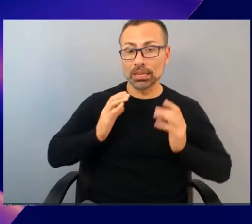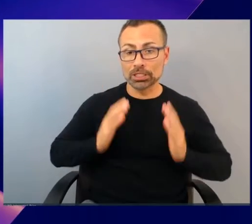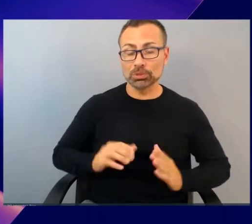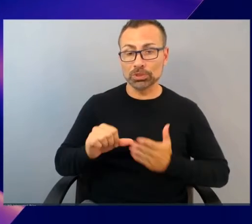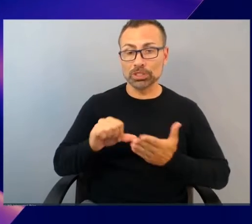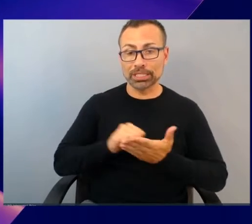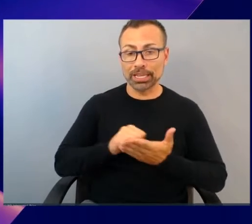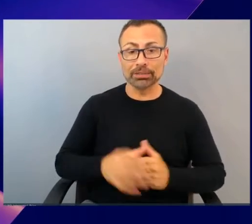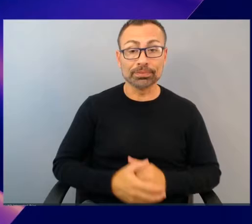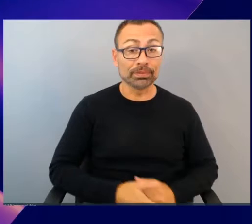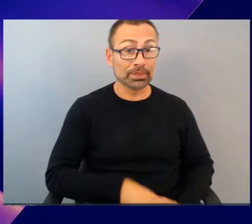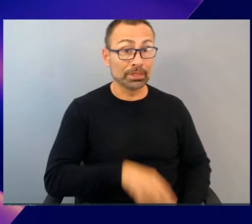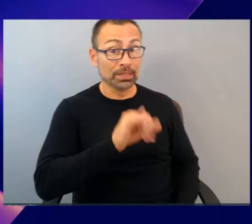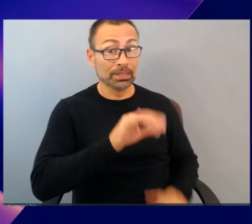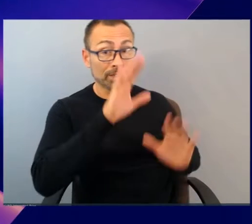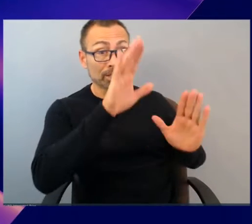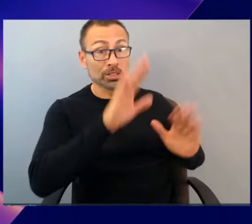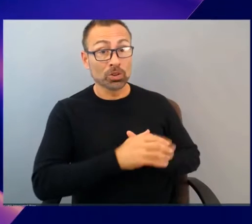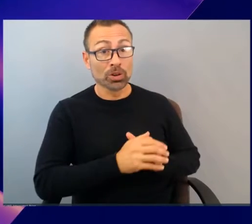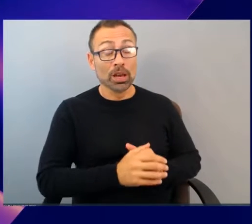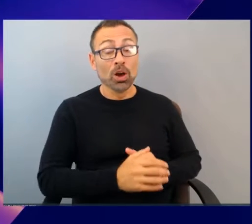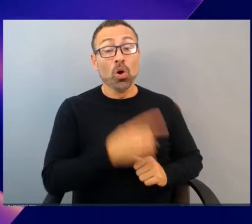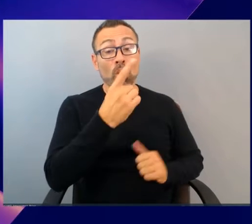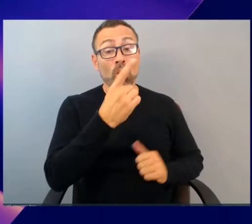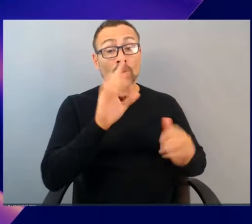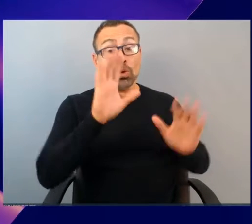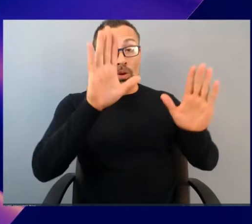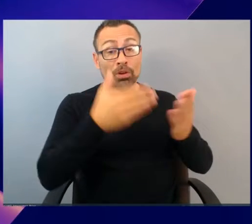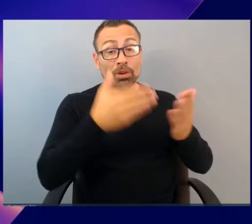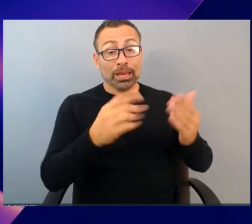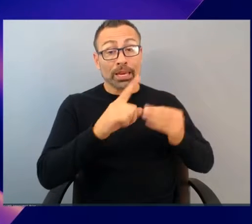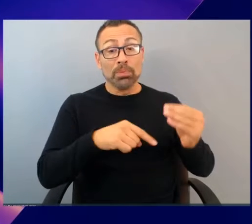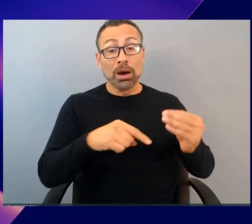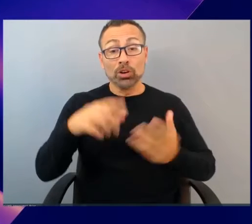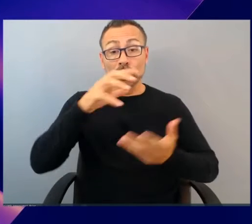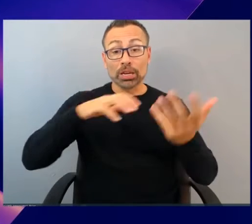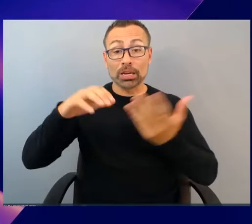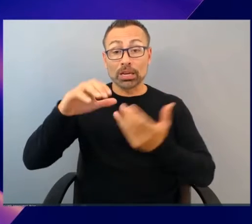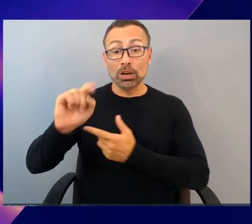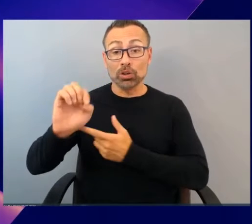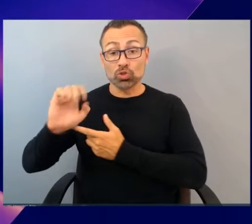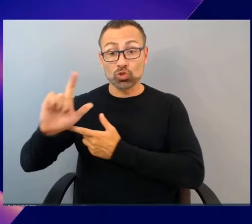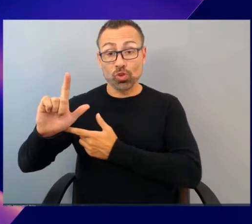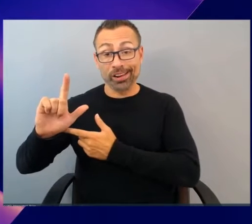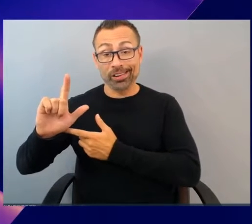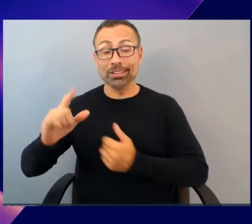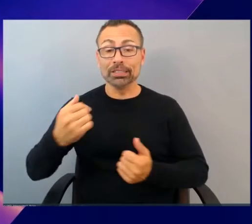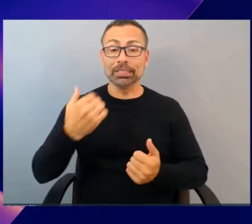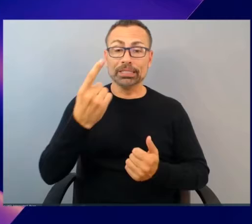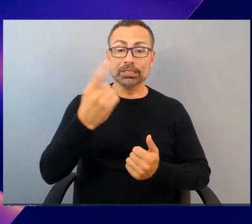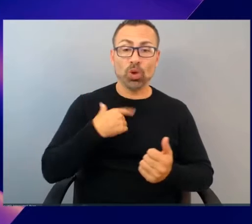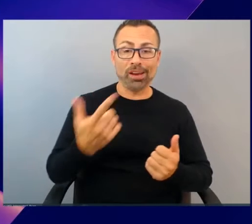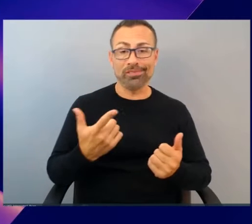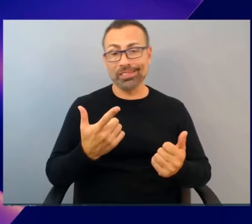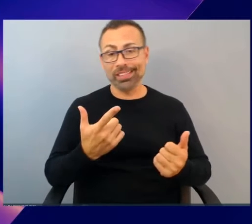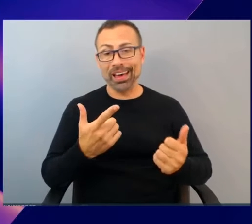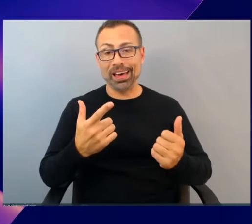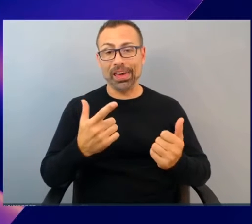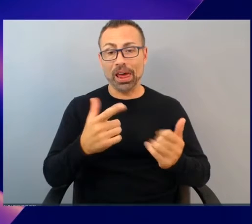Yeah, definitely the great thing about CloudTrail is it does give you that overall account activity across your entire infrastructure.